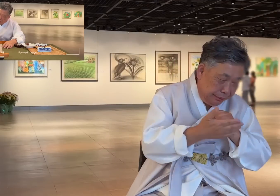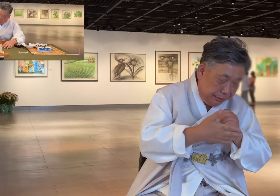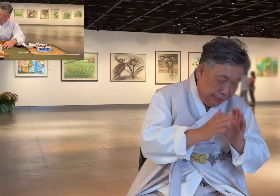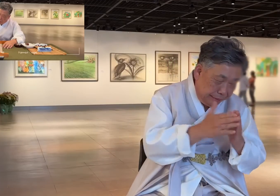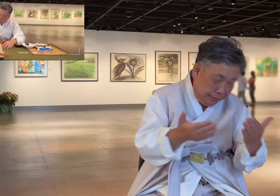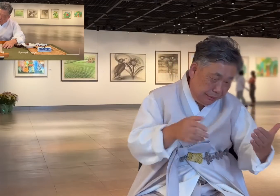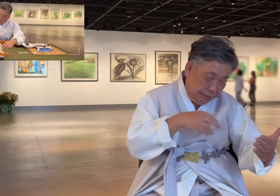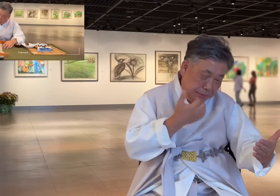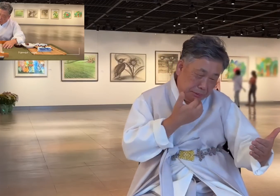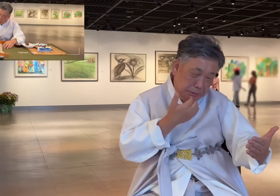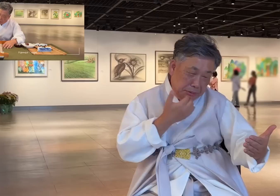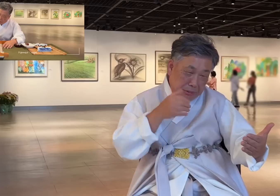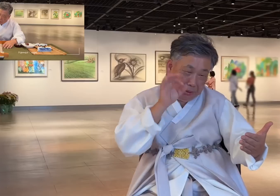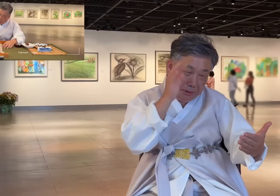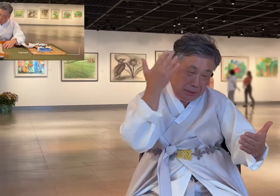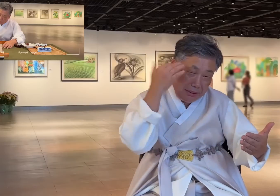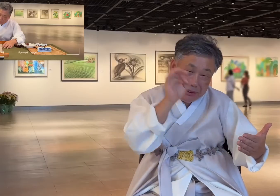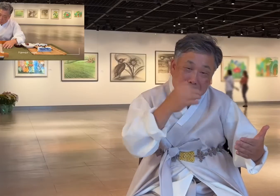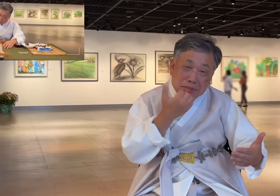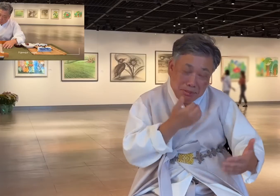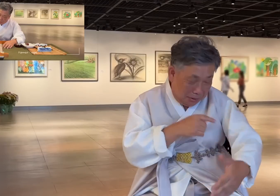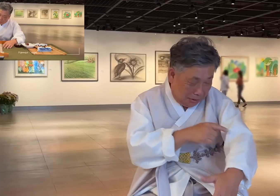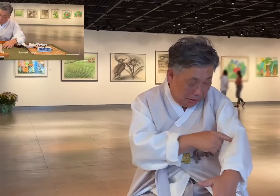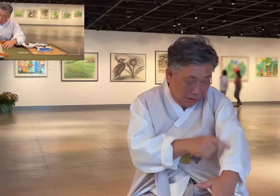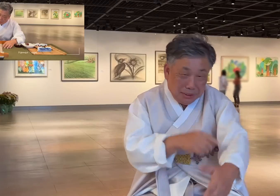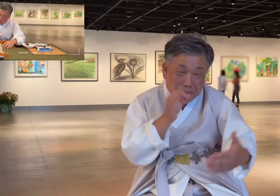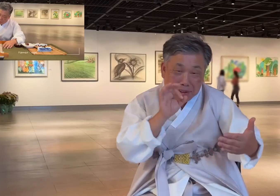After thinking about what color to use, referring to the photo book,